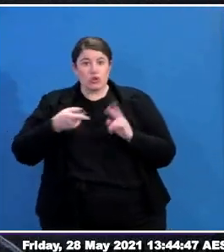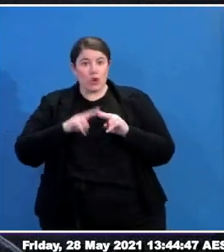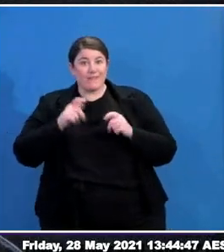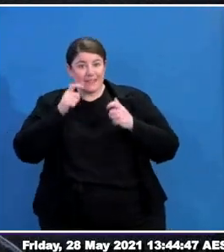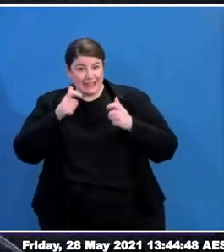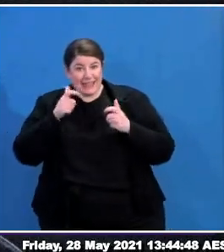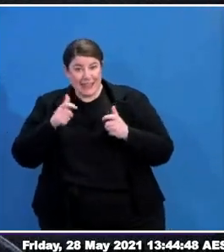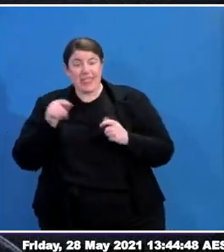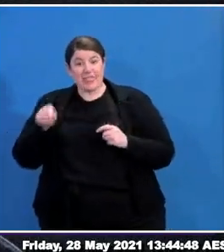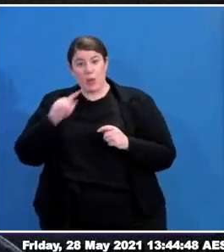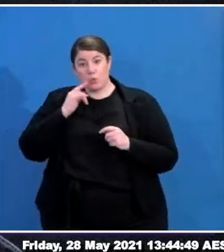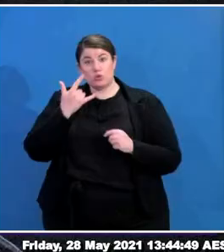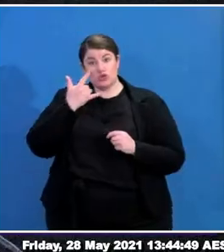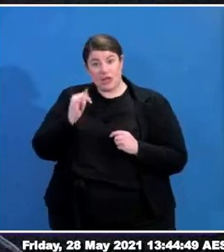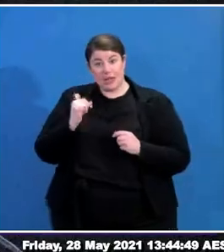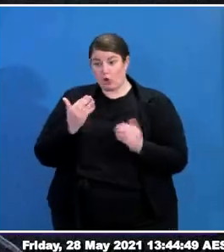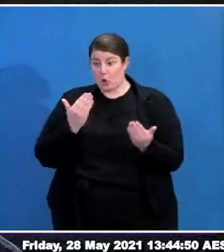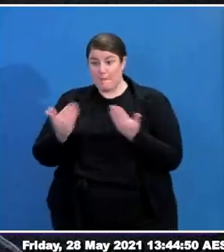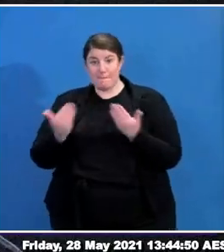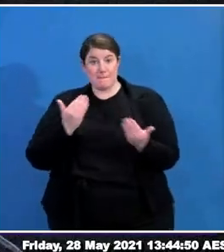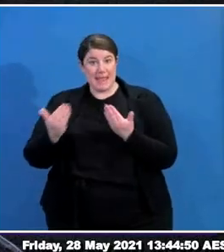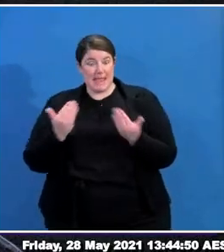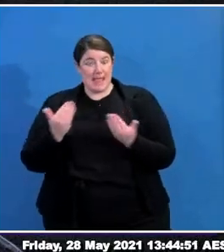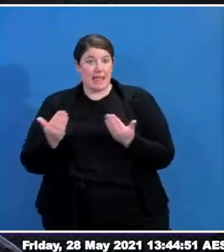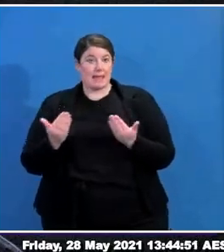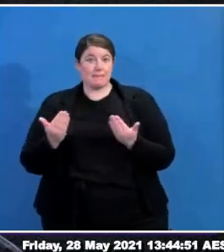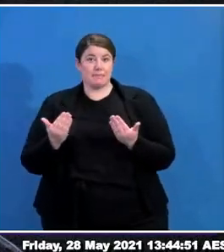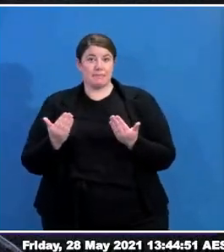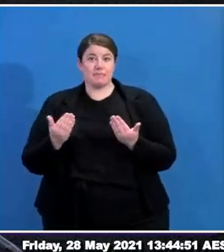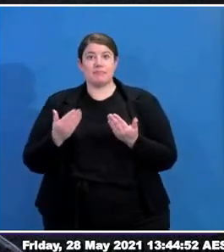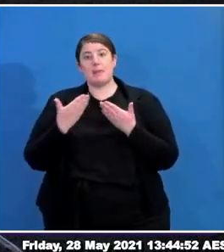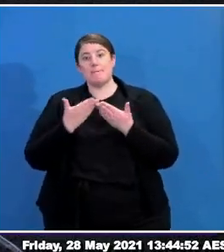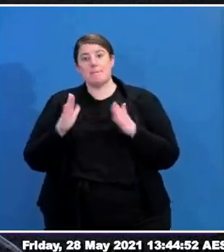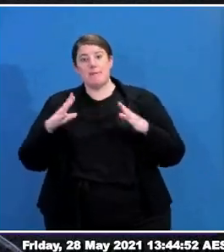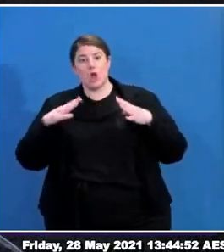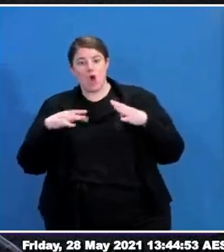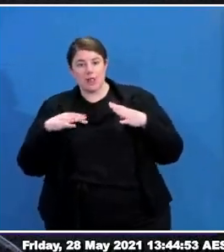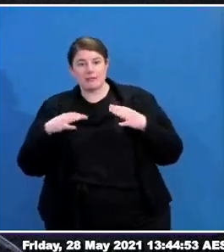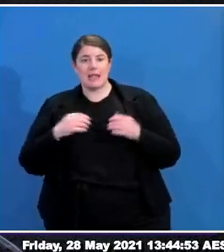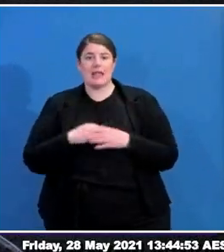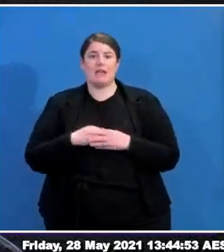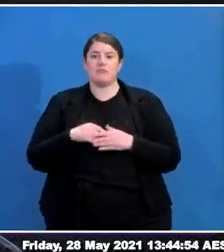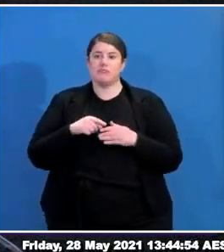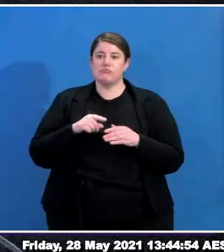They will check against other issues such as public holiday rates, our support,